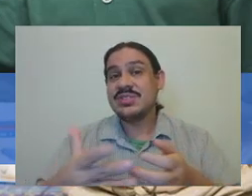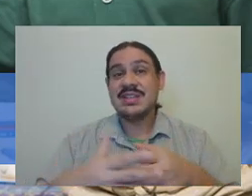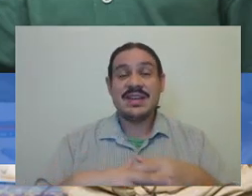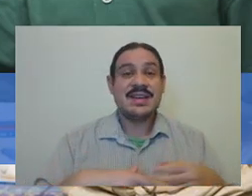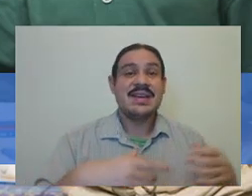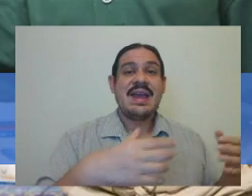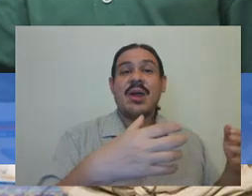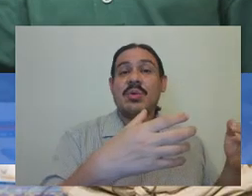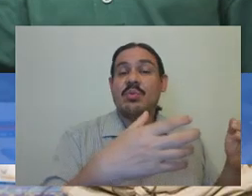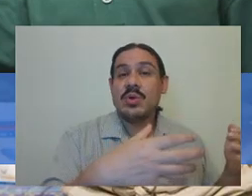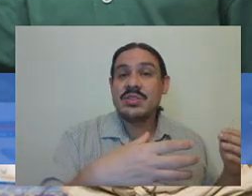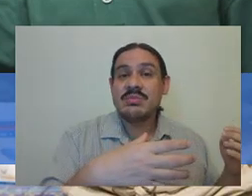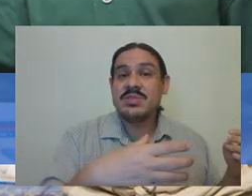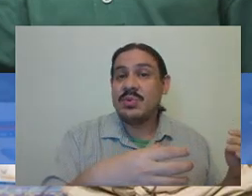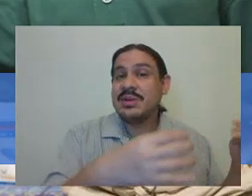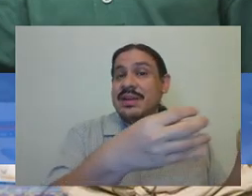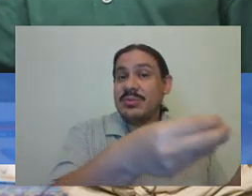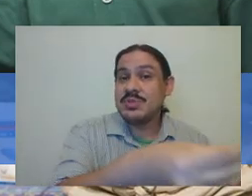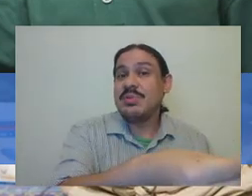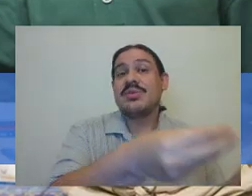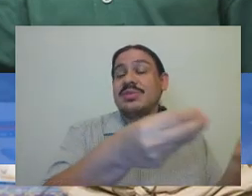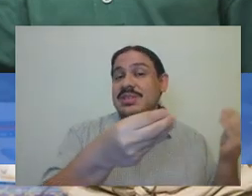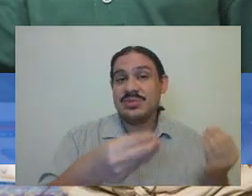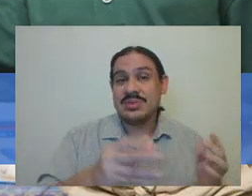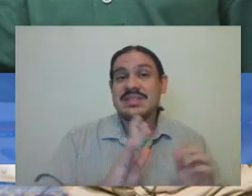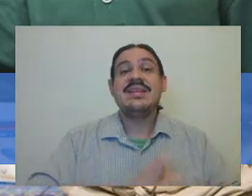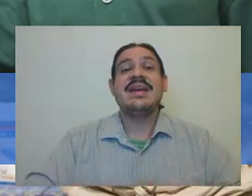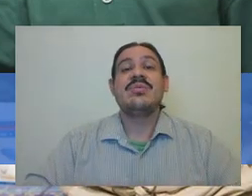in the schools of a society